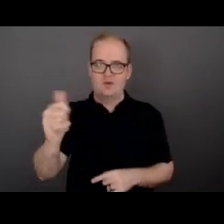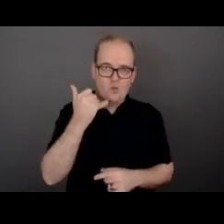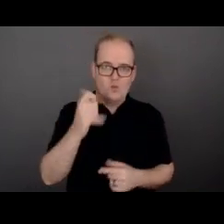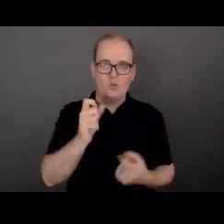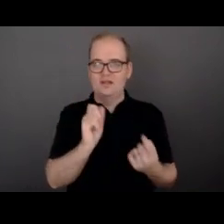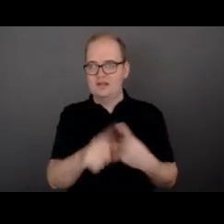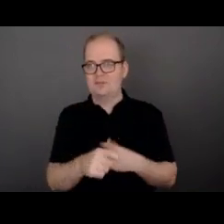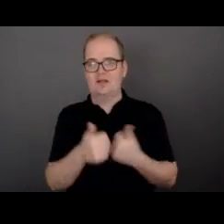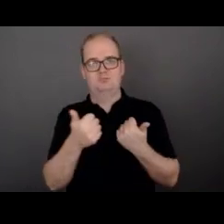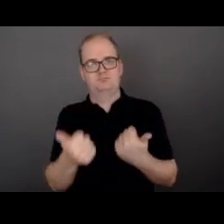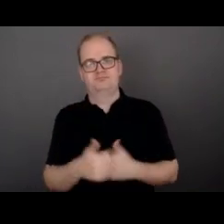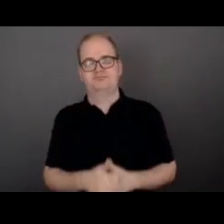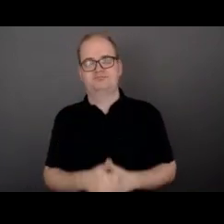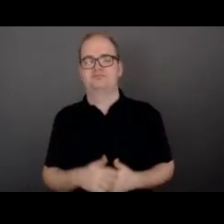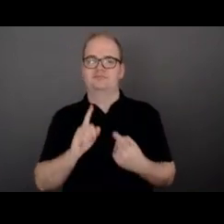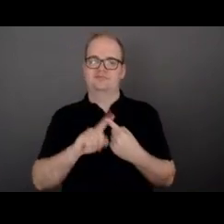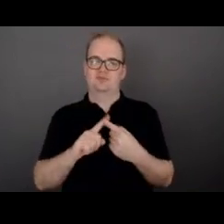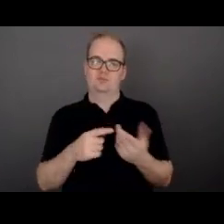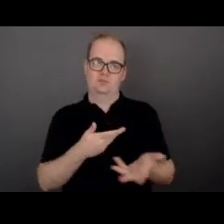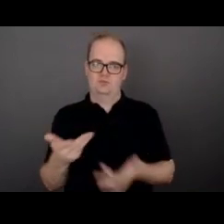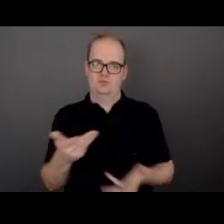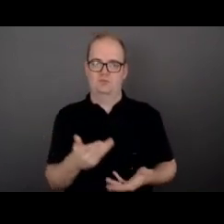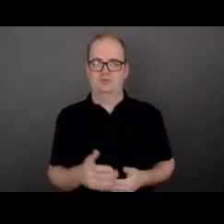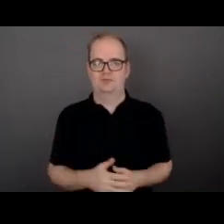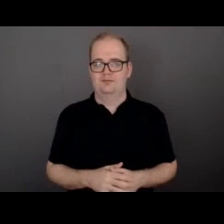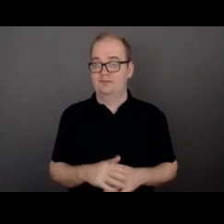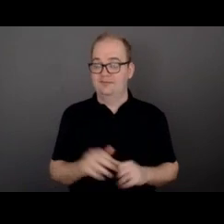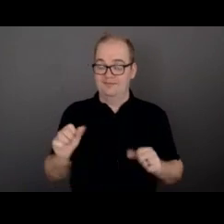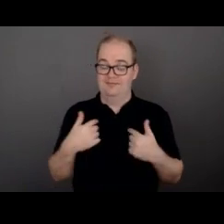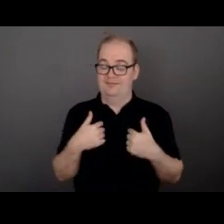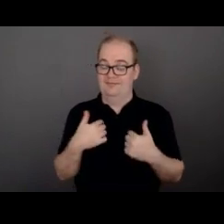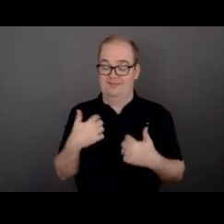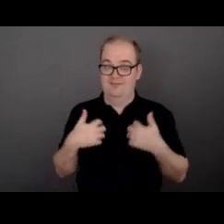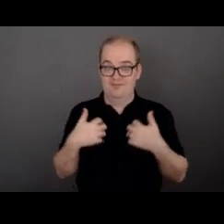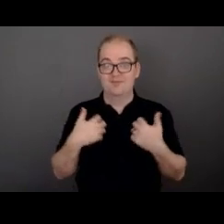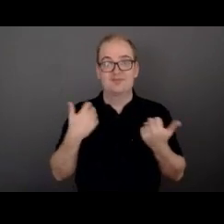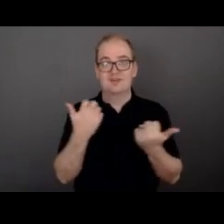I mean, it's great. I'm thrilled you have got so many questions.